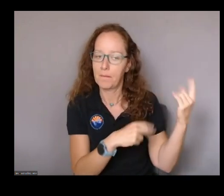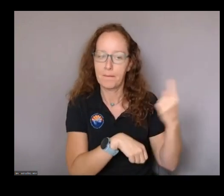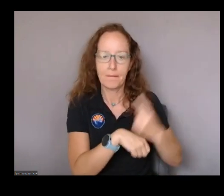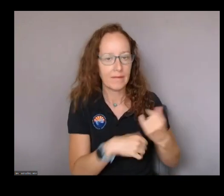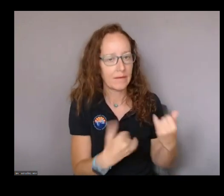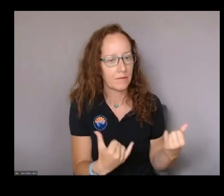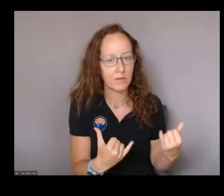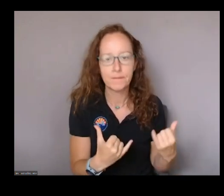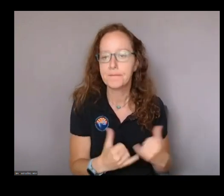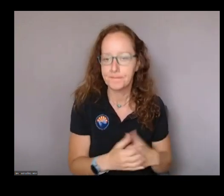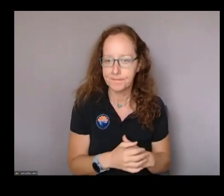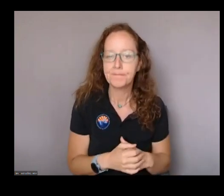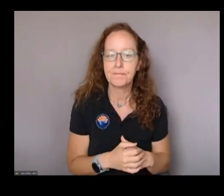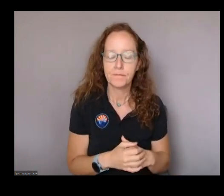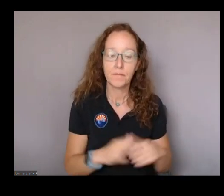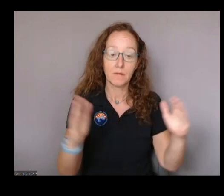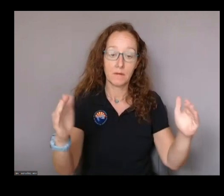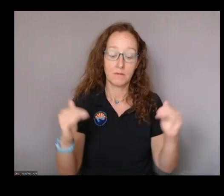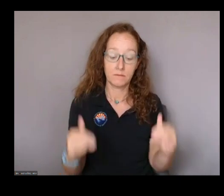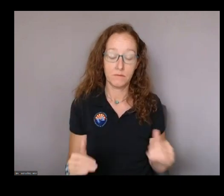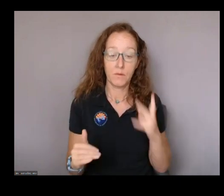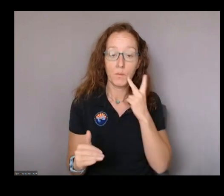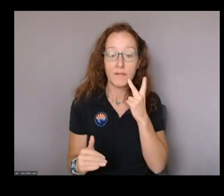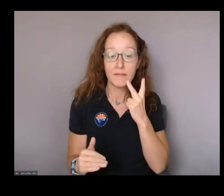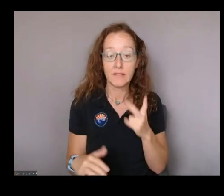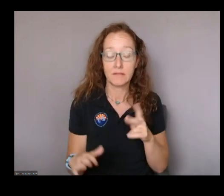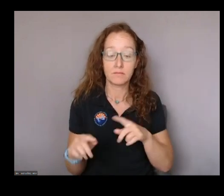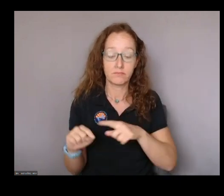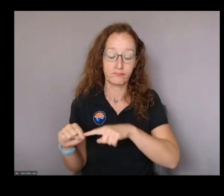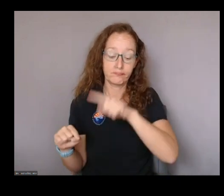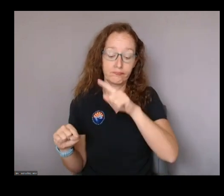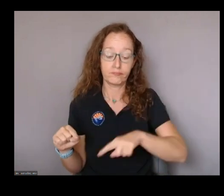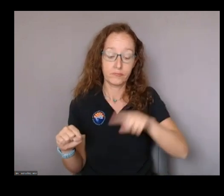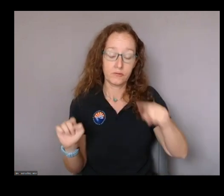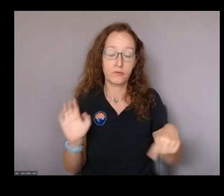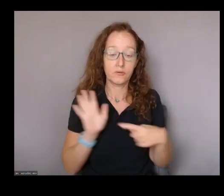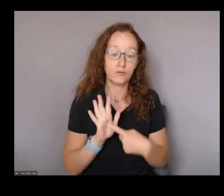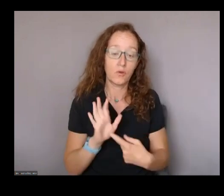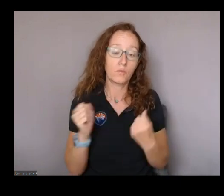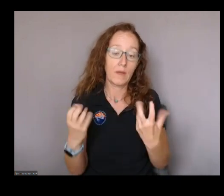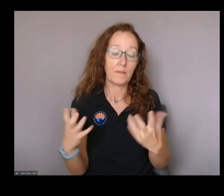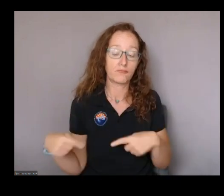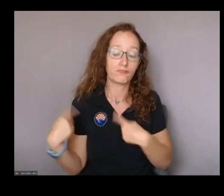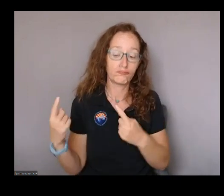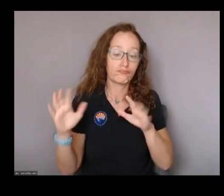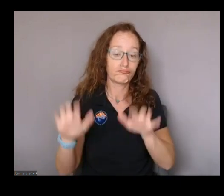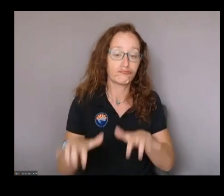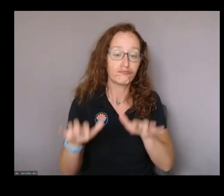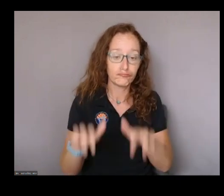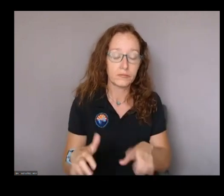below here and see our precipitation chart. This just shows you hourly precipitation forecast. As you can see we got